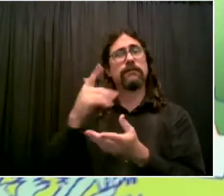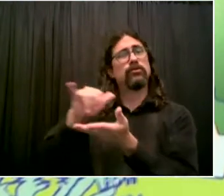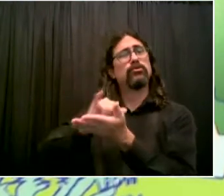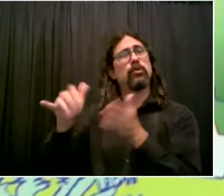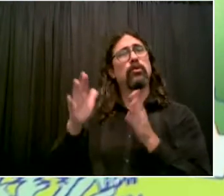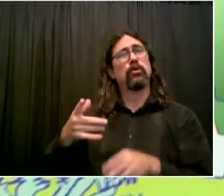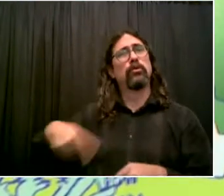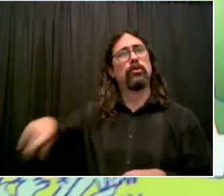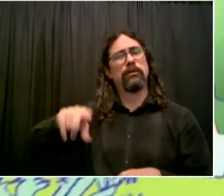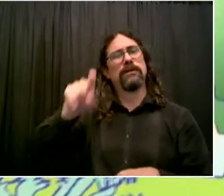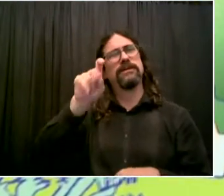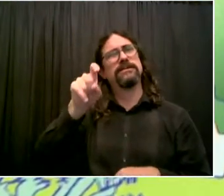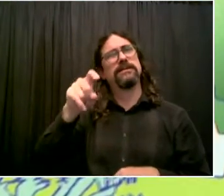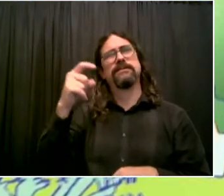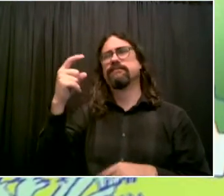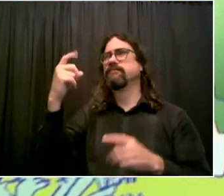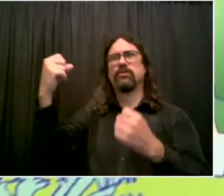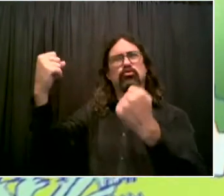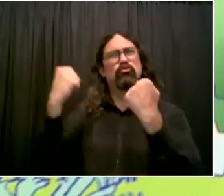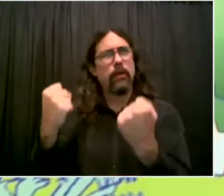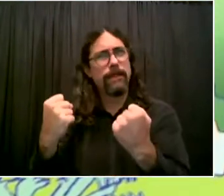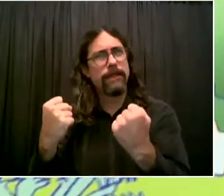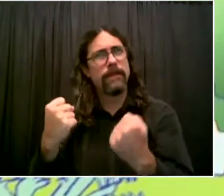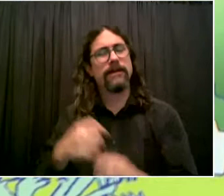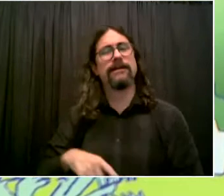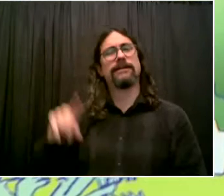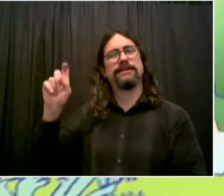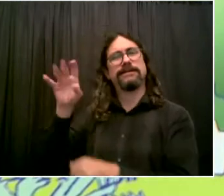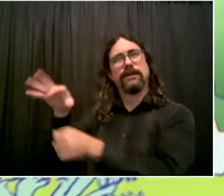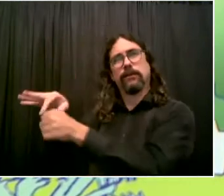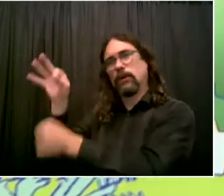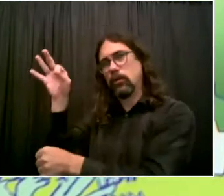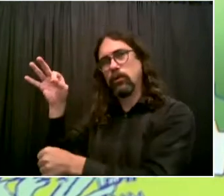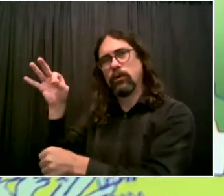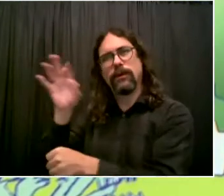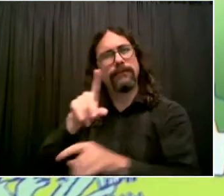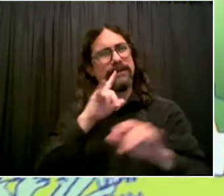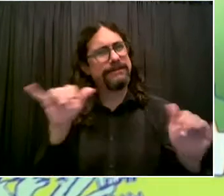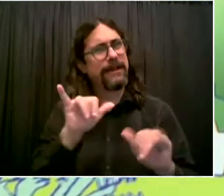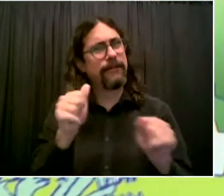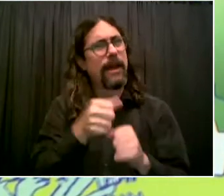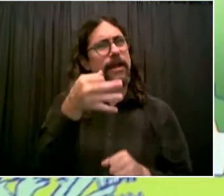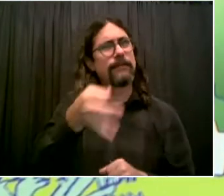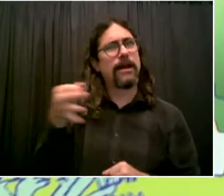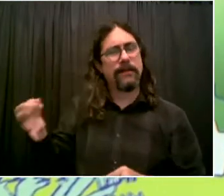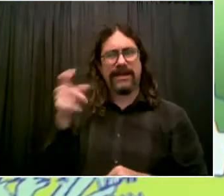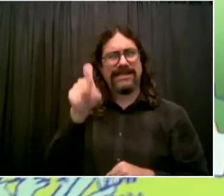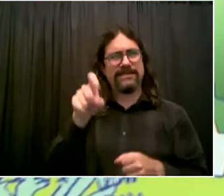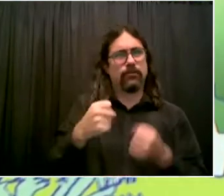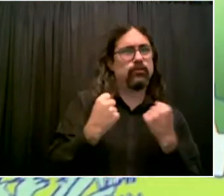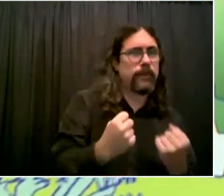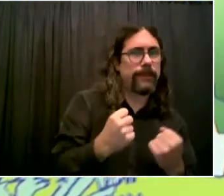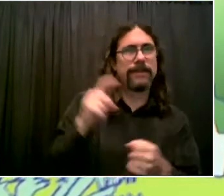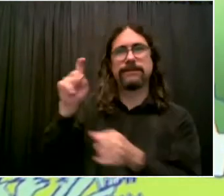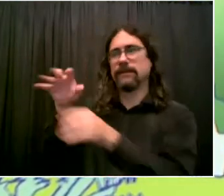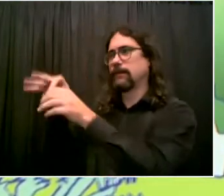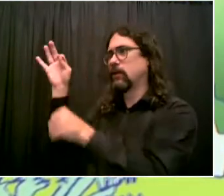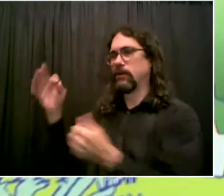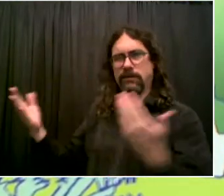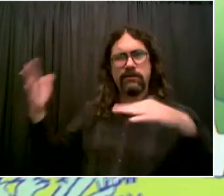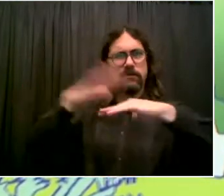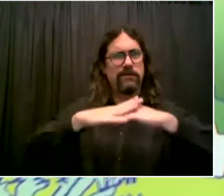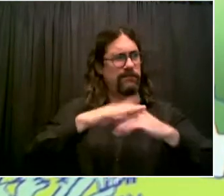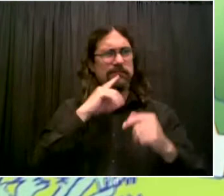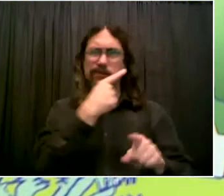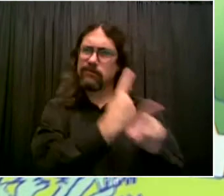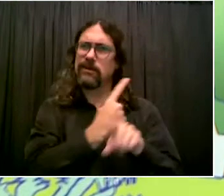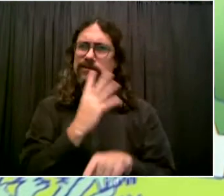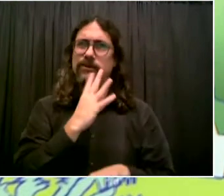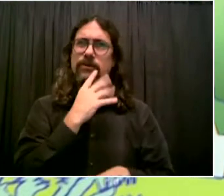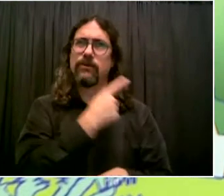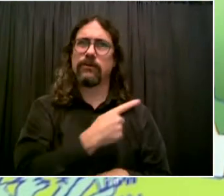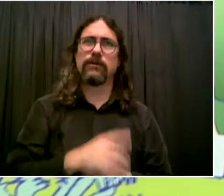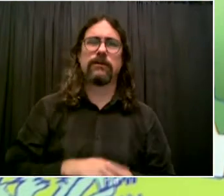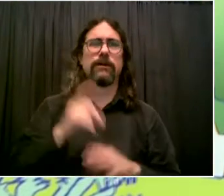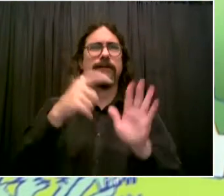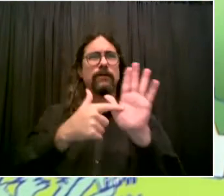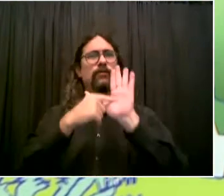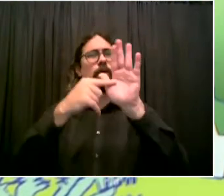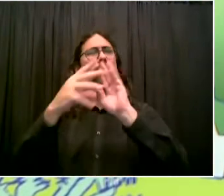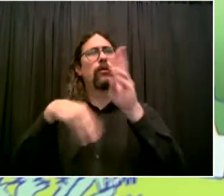PEOPLE HAVE BEEN